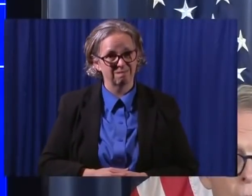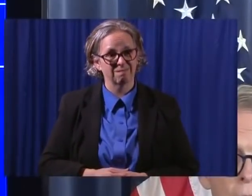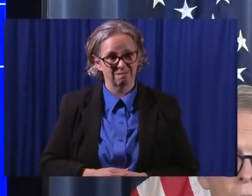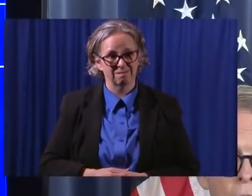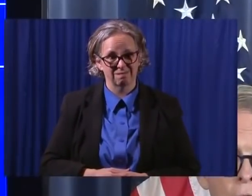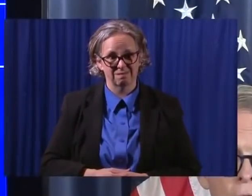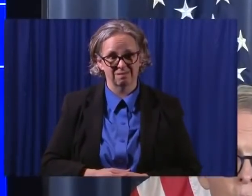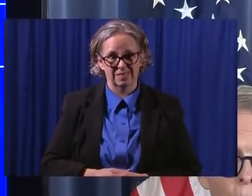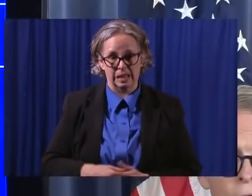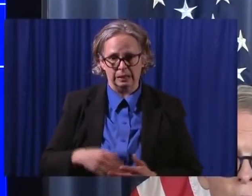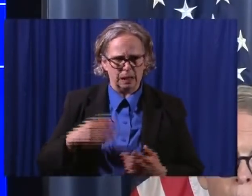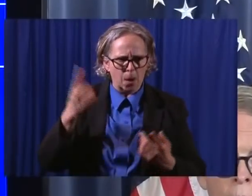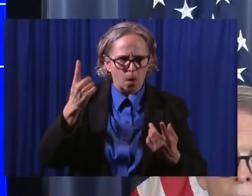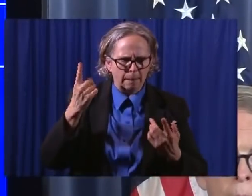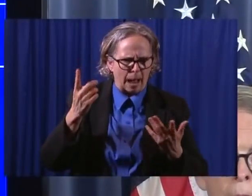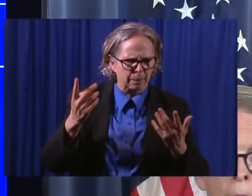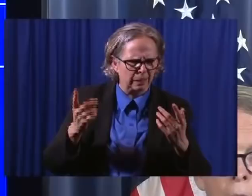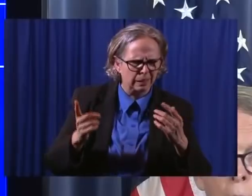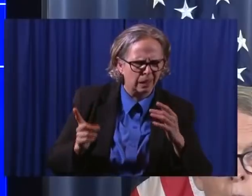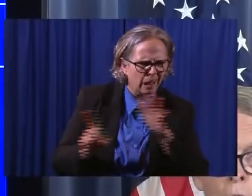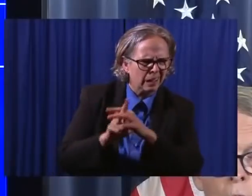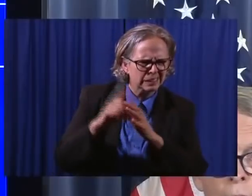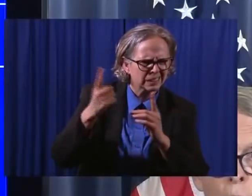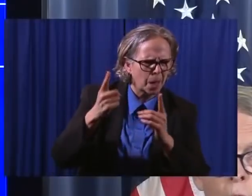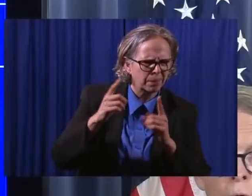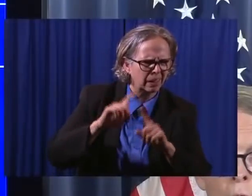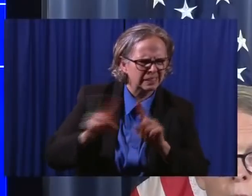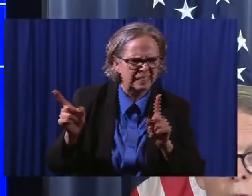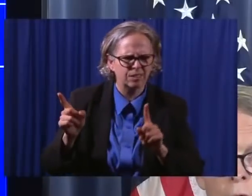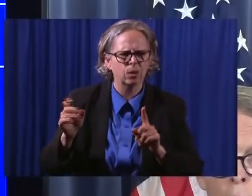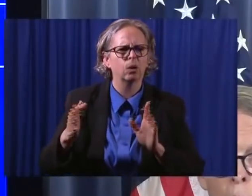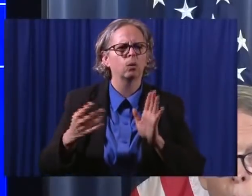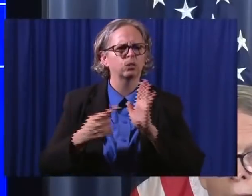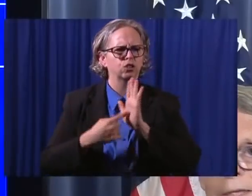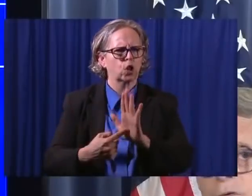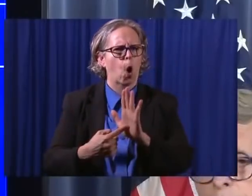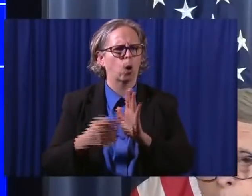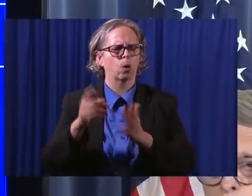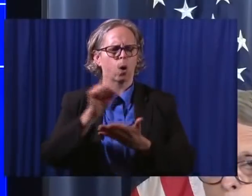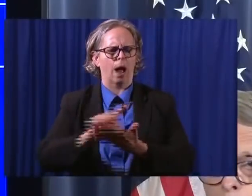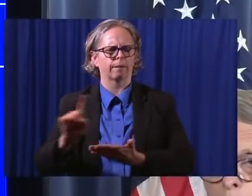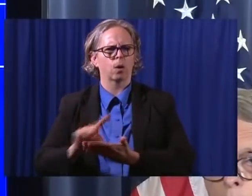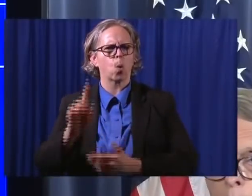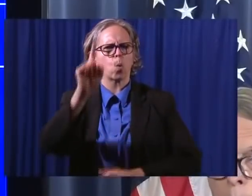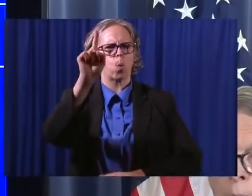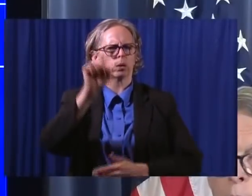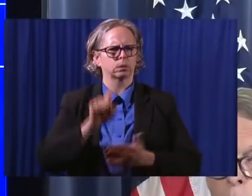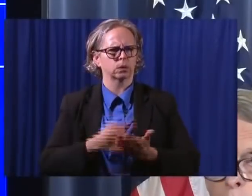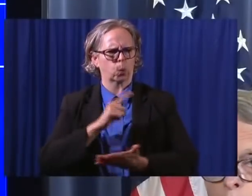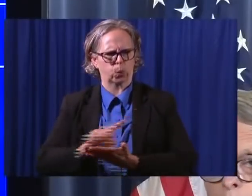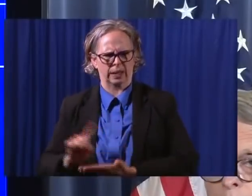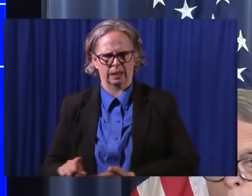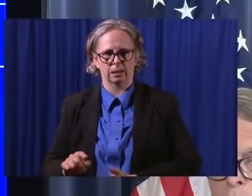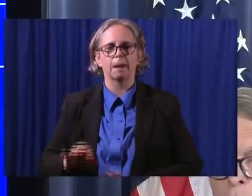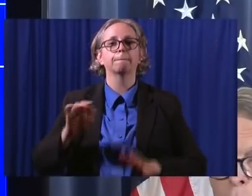THAT ARE TODAY AT ALERT LEVEL I. AND LET ME JUST SAY THAT IT IS OUR INTENTION, UNLESS THERE